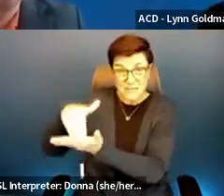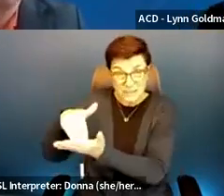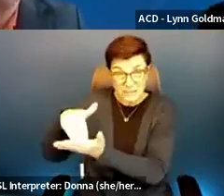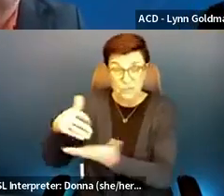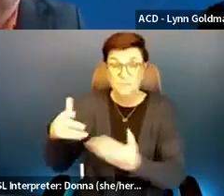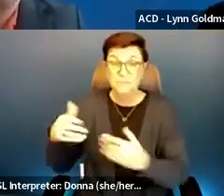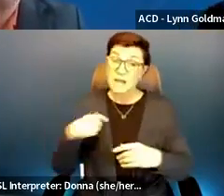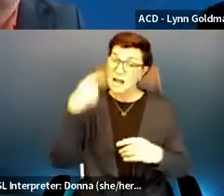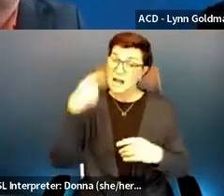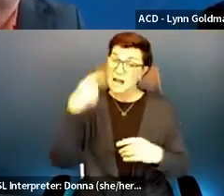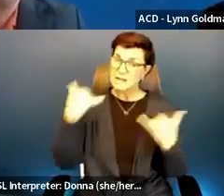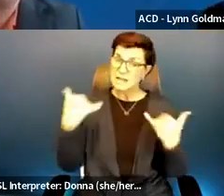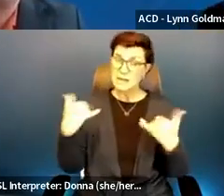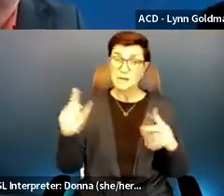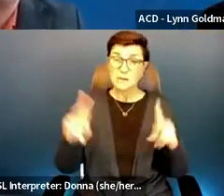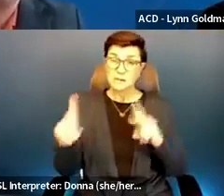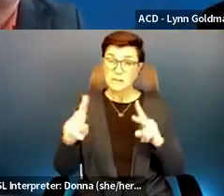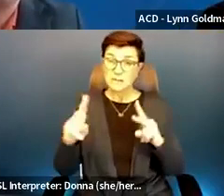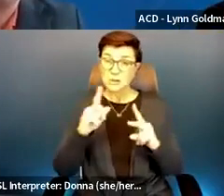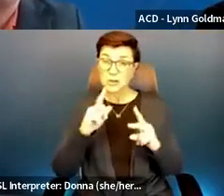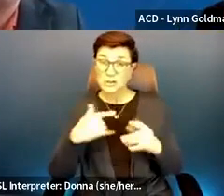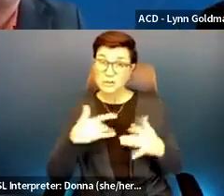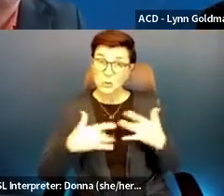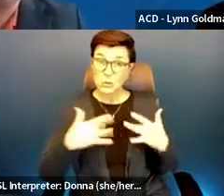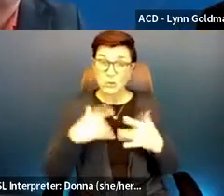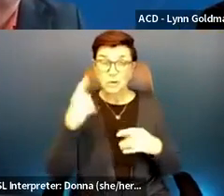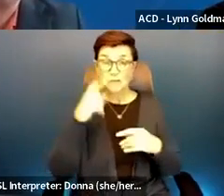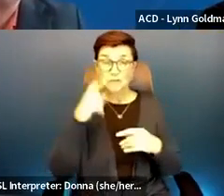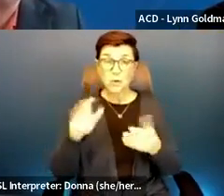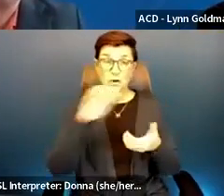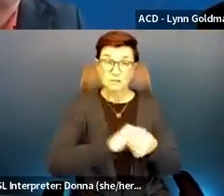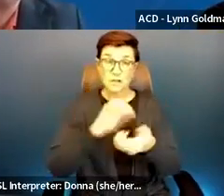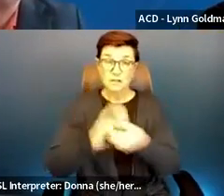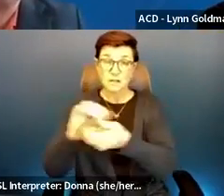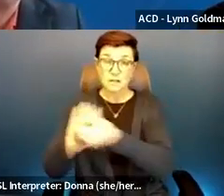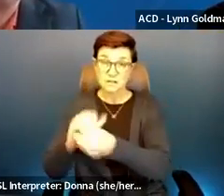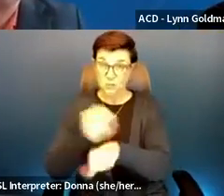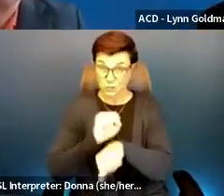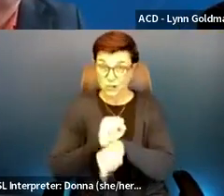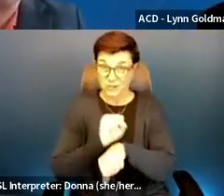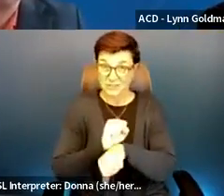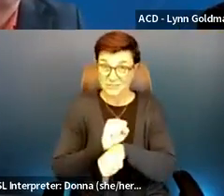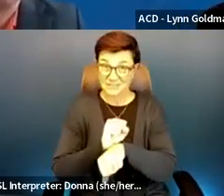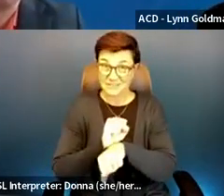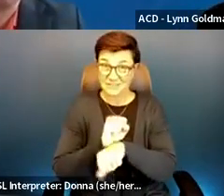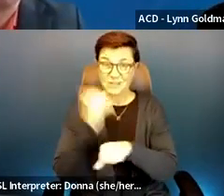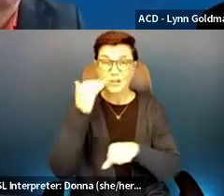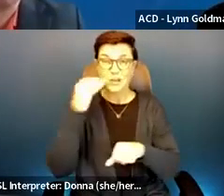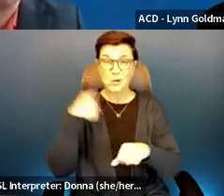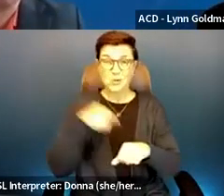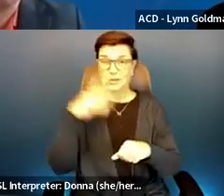by the cross-cutting work. When we have had people engage in work across social determinants of health,